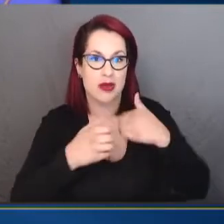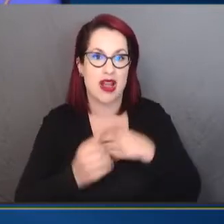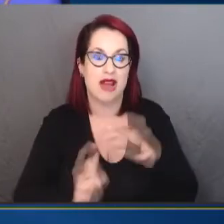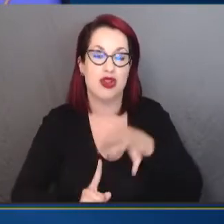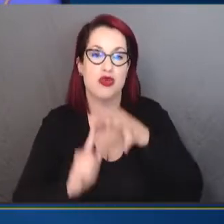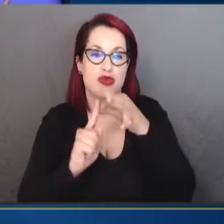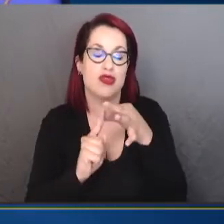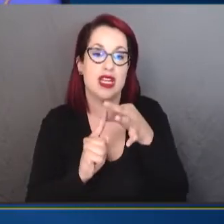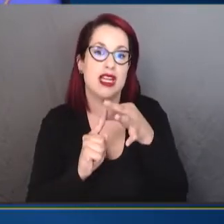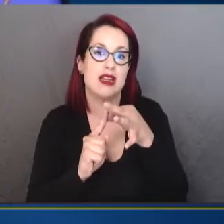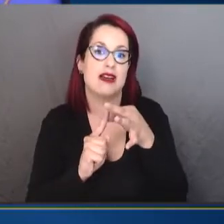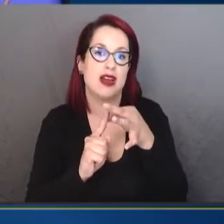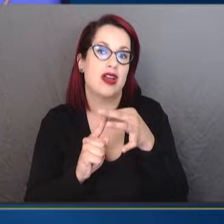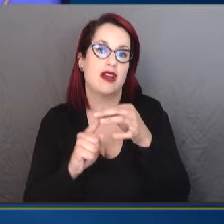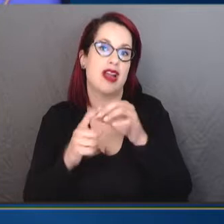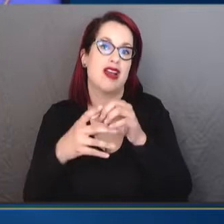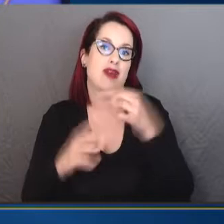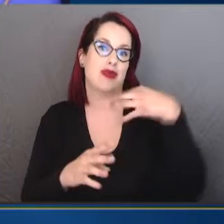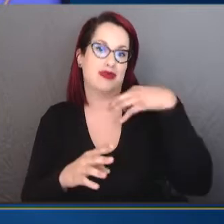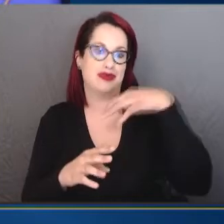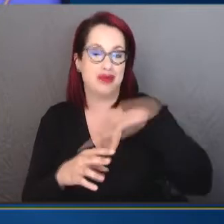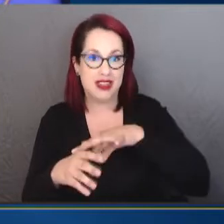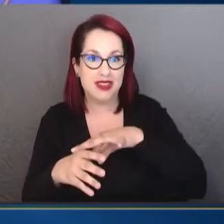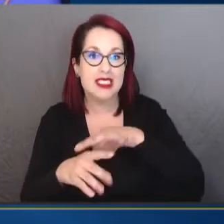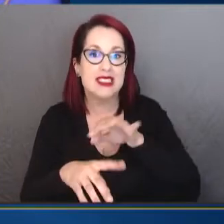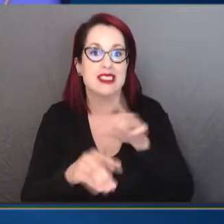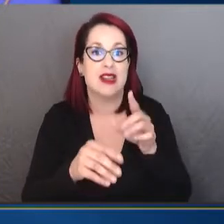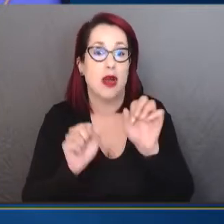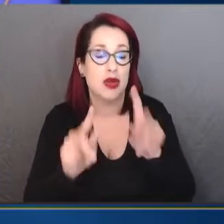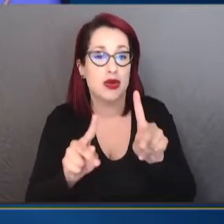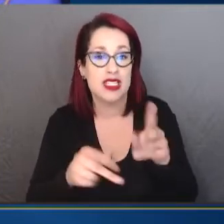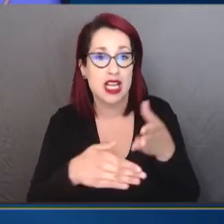goal of working collaboratively to ensure equal access to Health and Human Services.